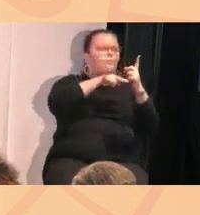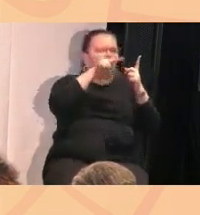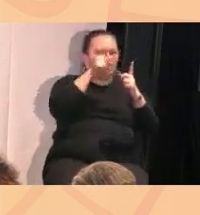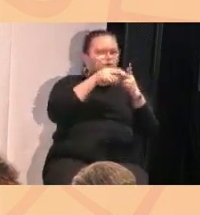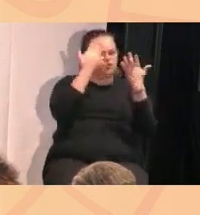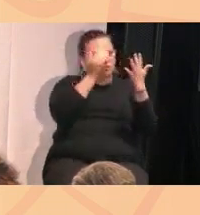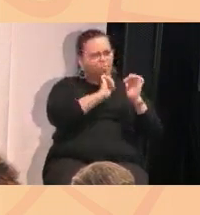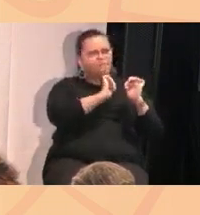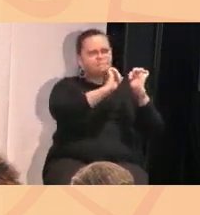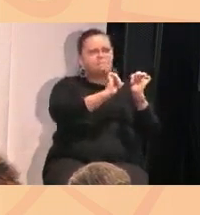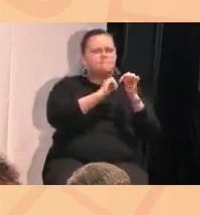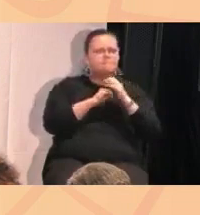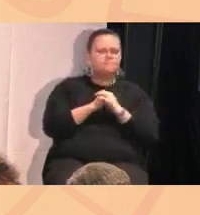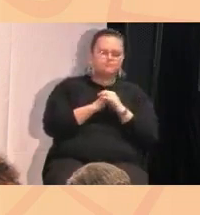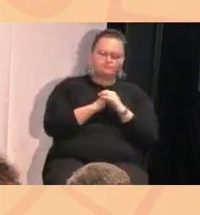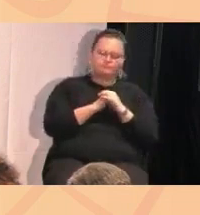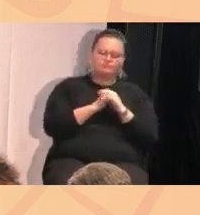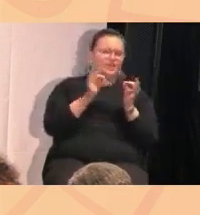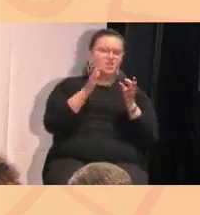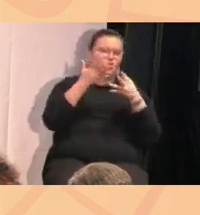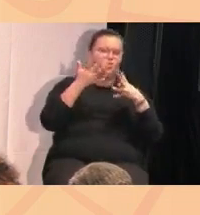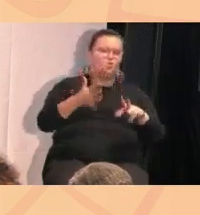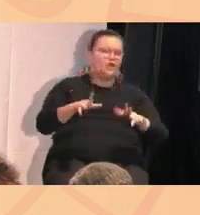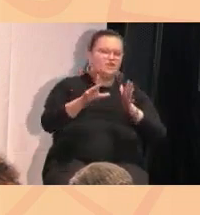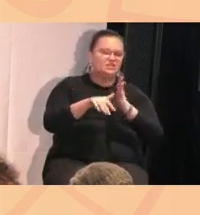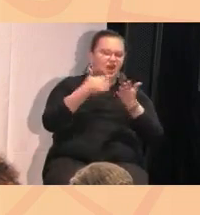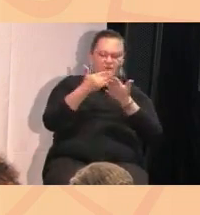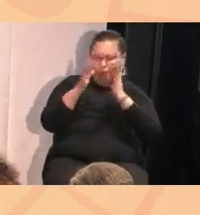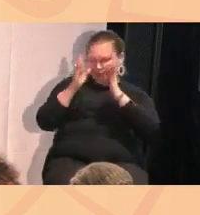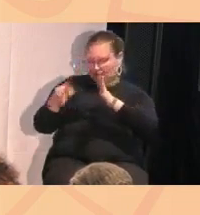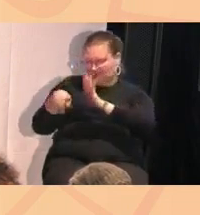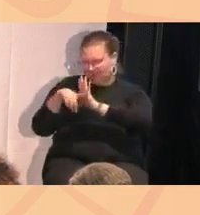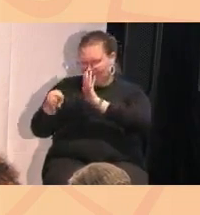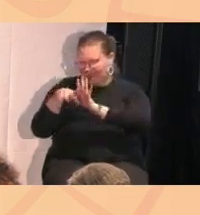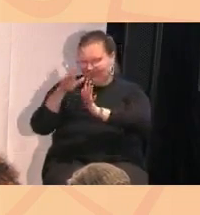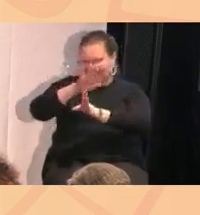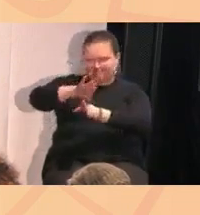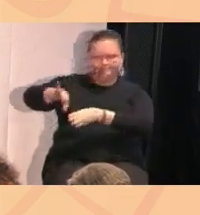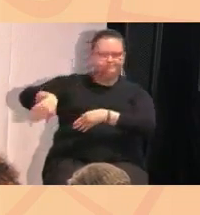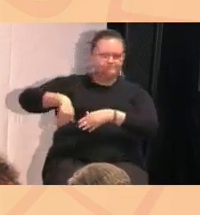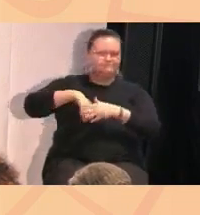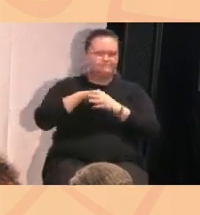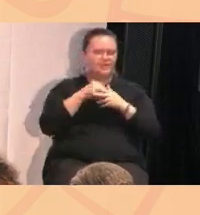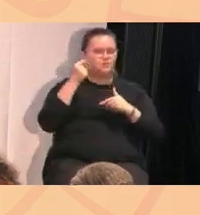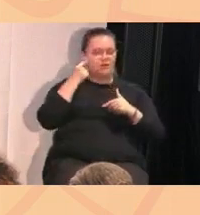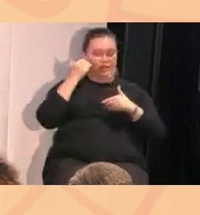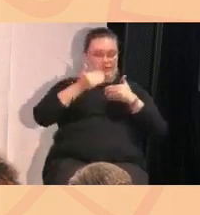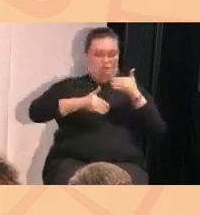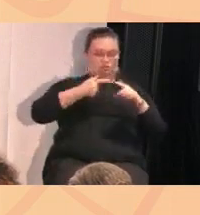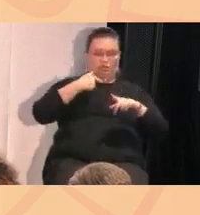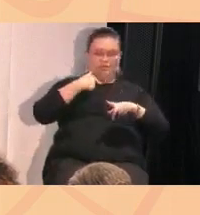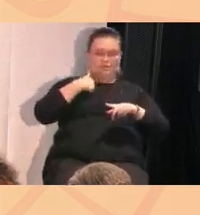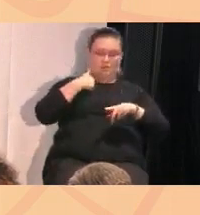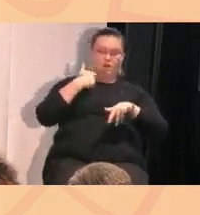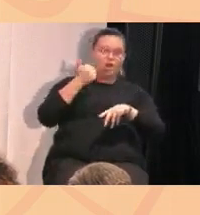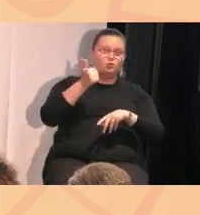And test ideas and seek good role models and honor them.